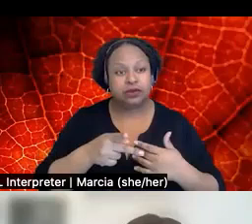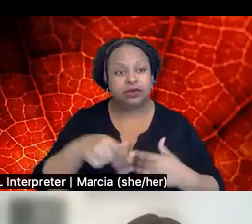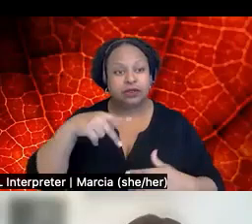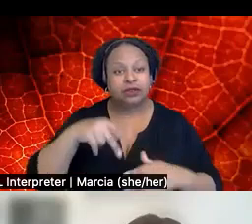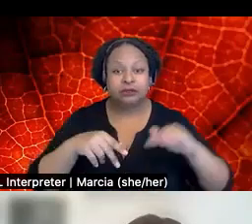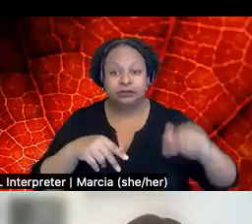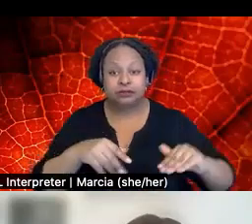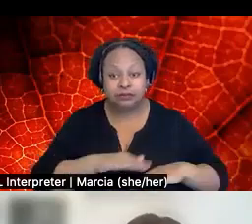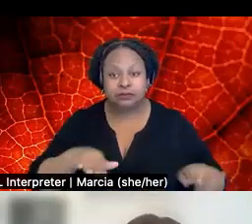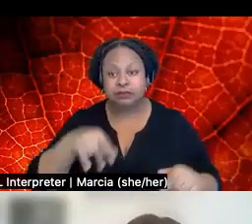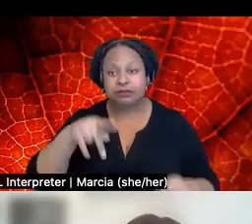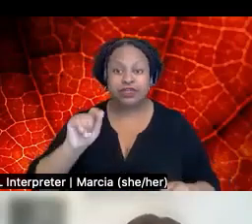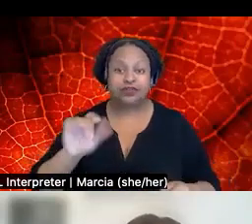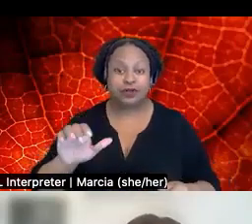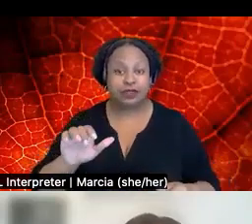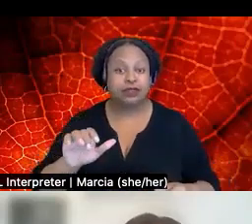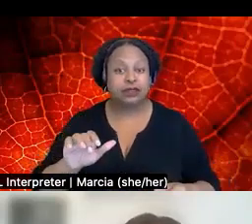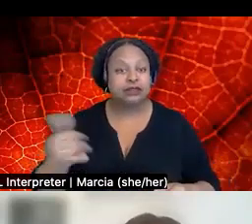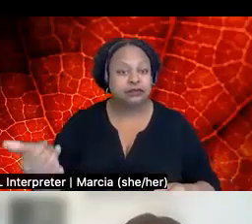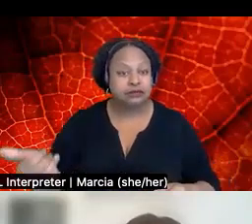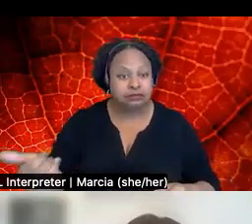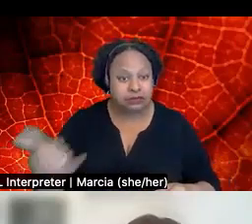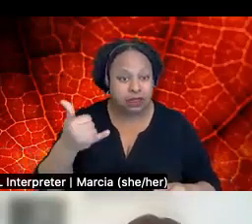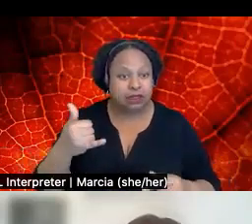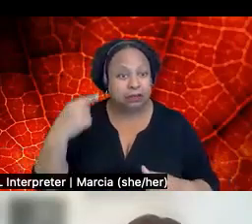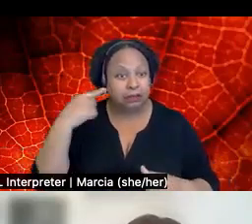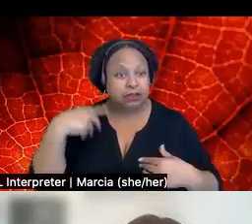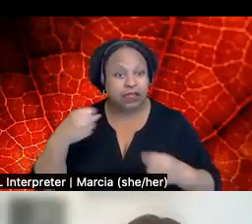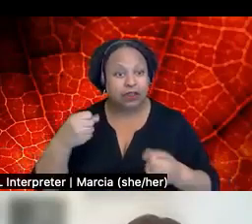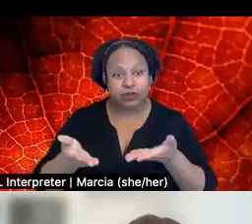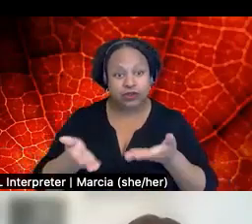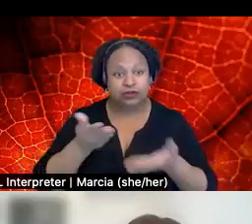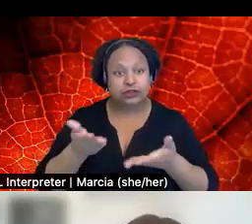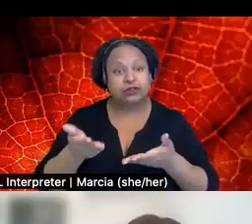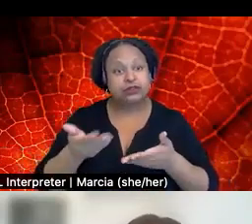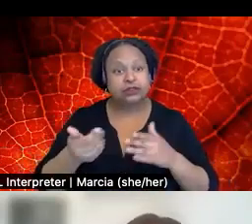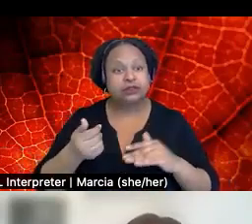Tele-mental Health Services at the hospital for sick children.